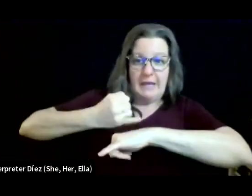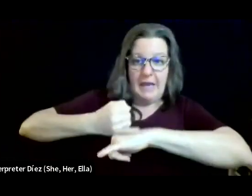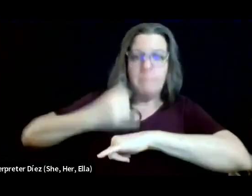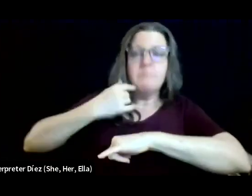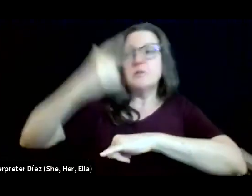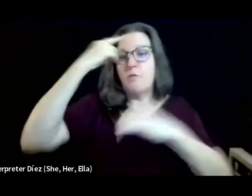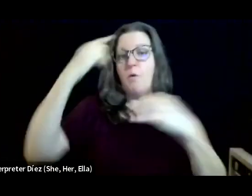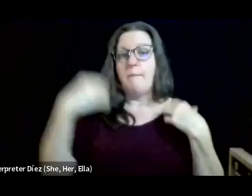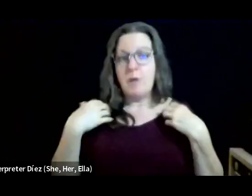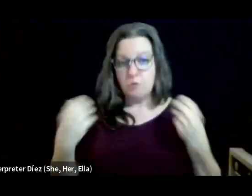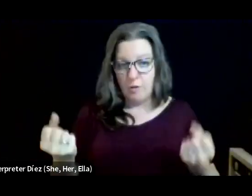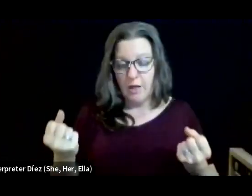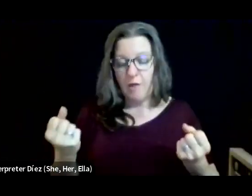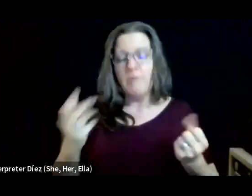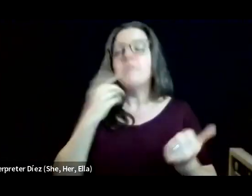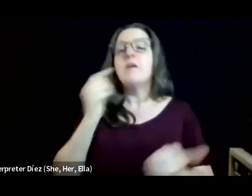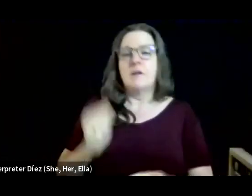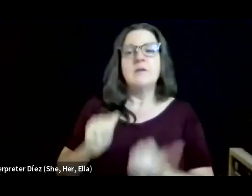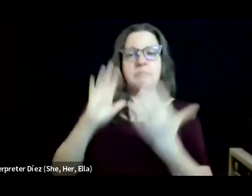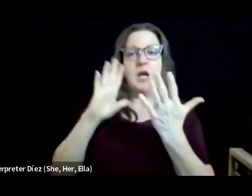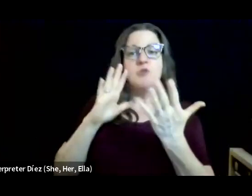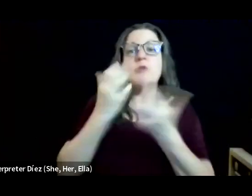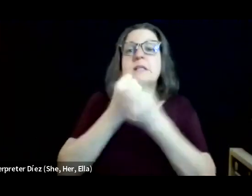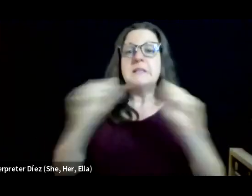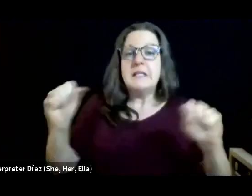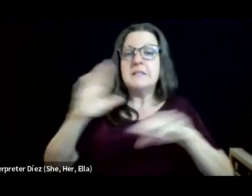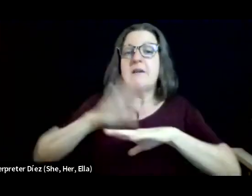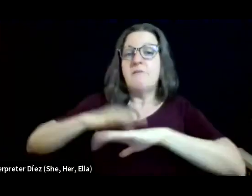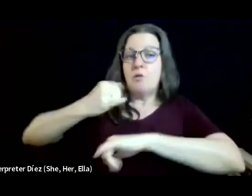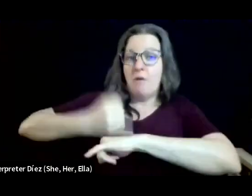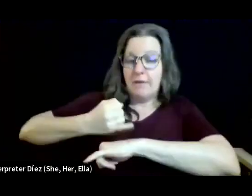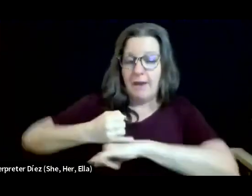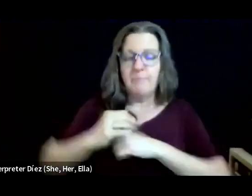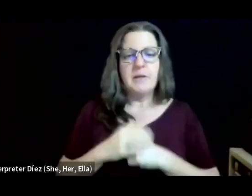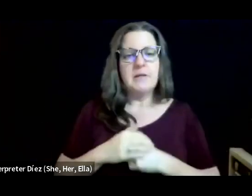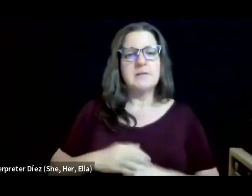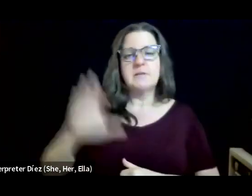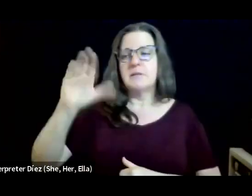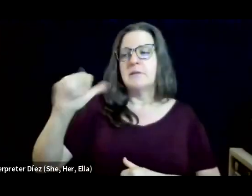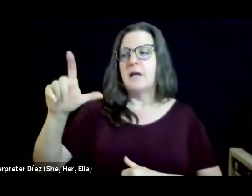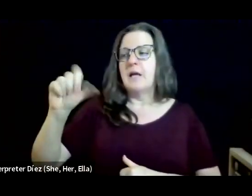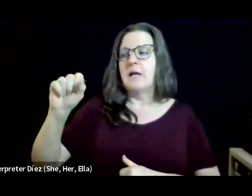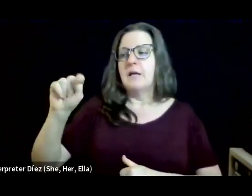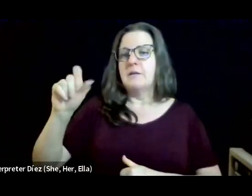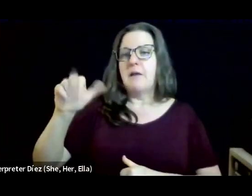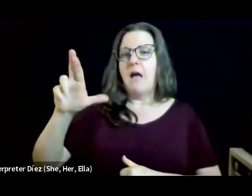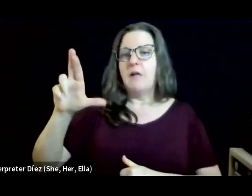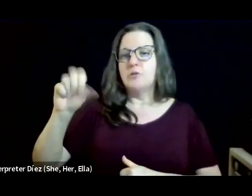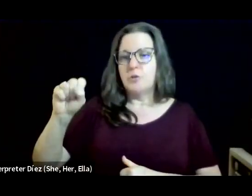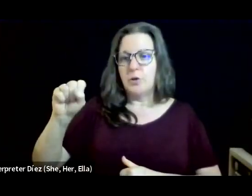addressing safety on the campuses. CalSTERS and CalPERS if we can lower-